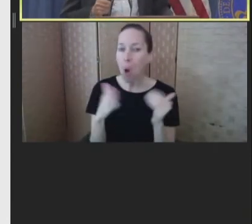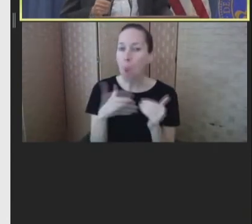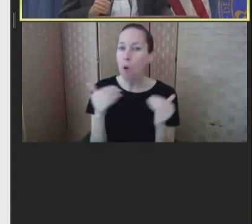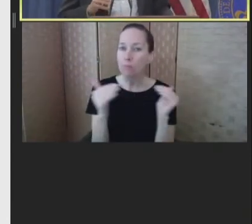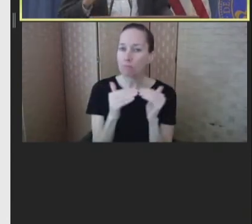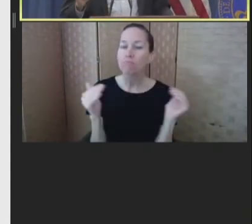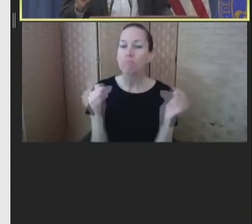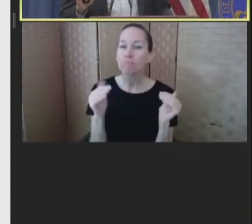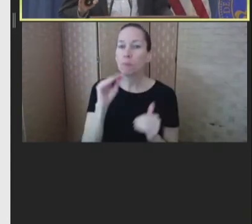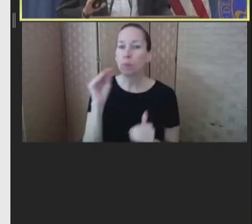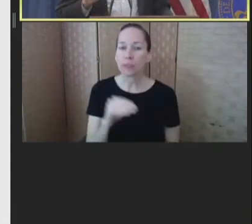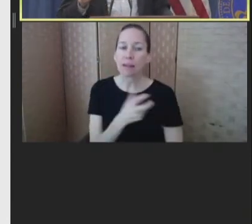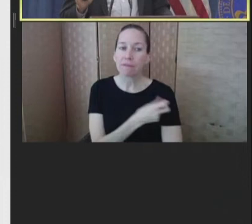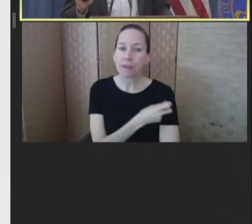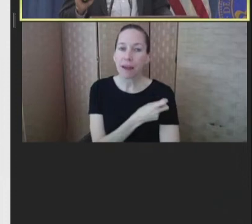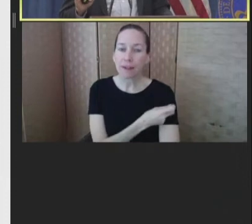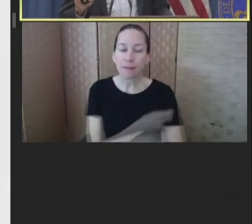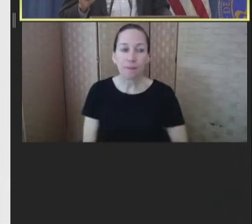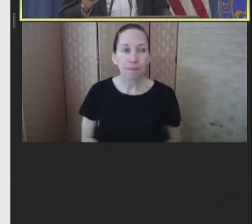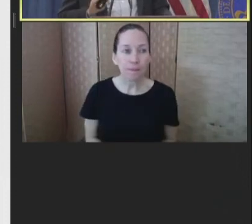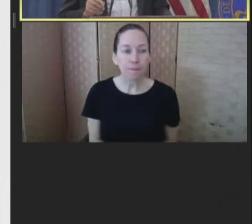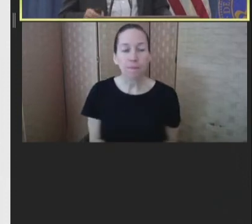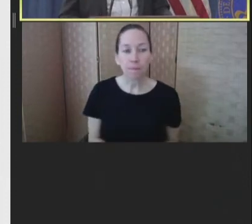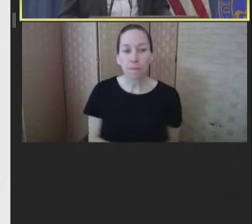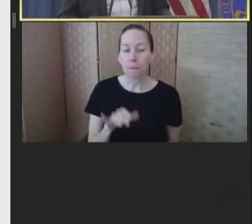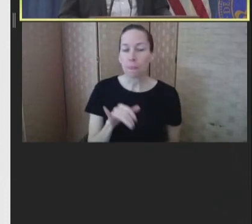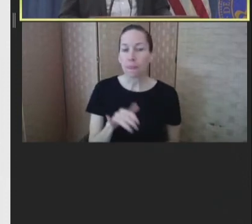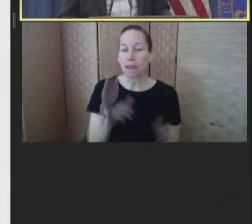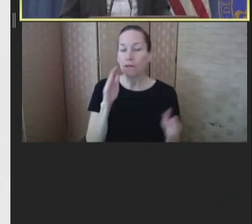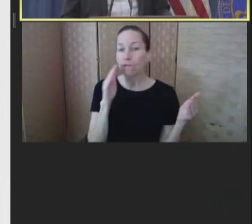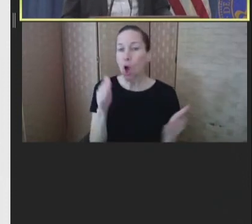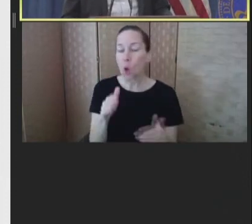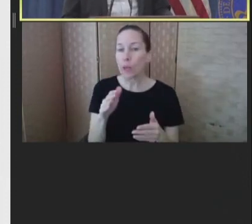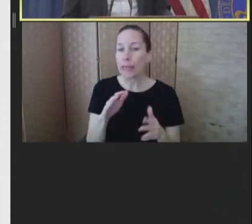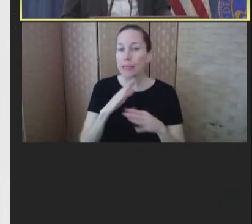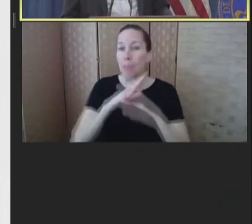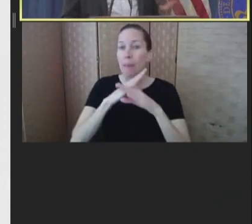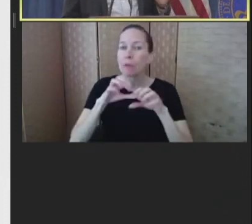simultaneous focus on building trust while removing barriers to vaccination. In Marin